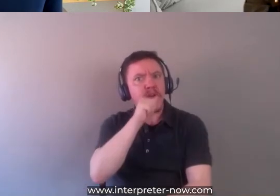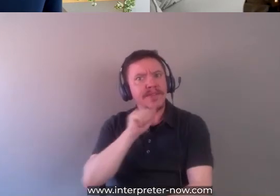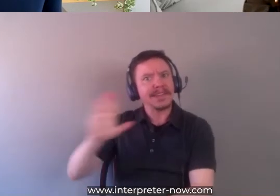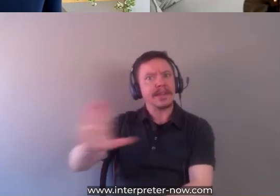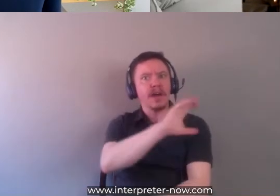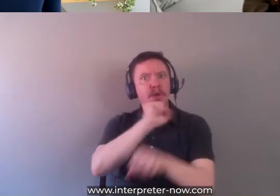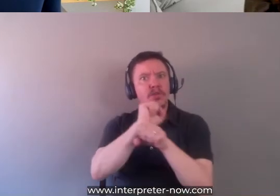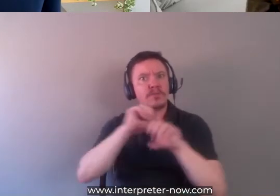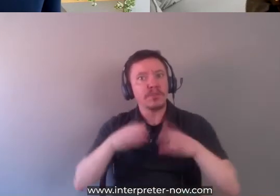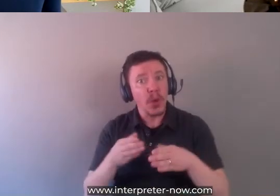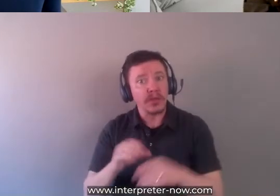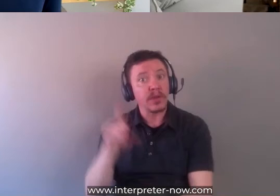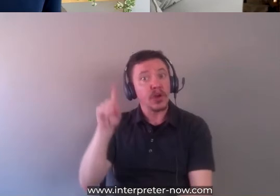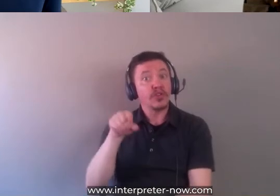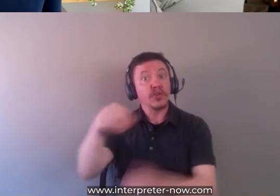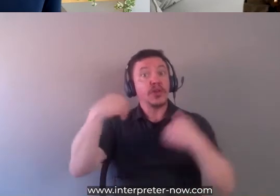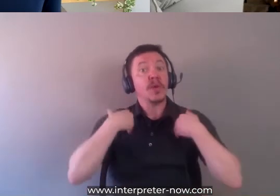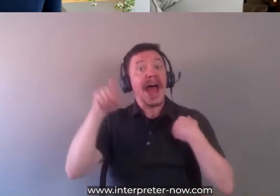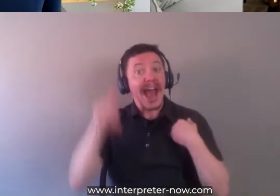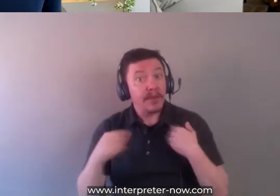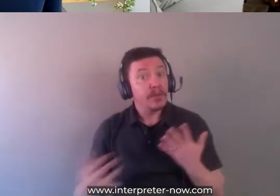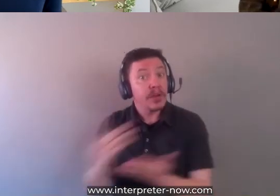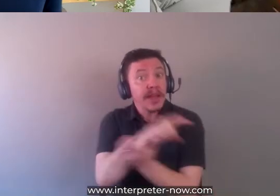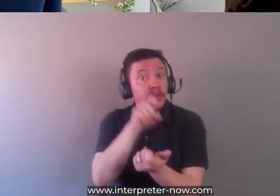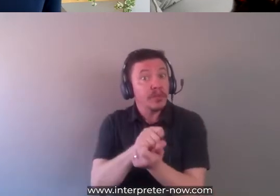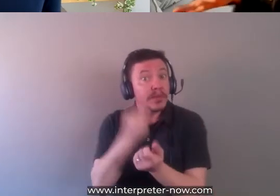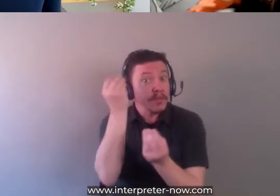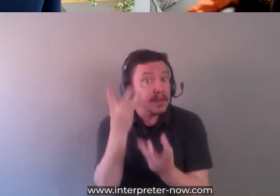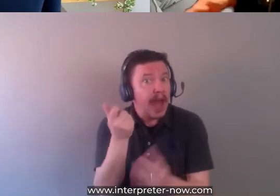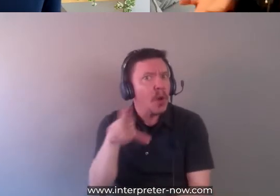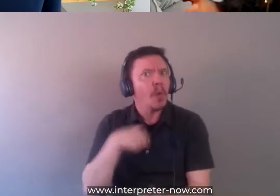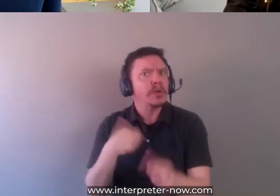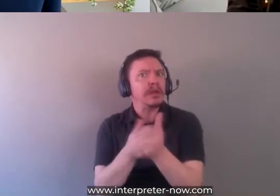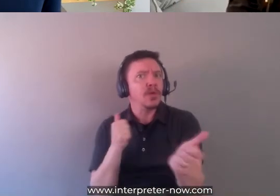employees? Do you have to collect certain data, or can you avoid or refrain from collecting